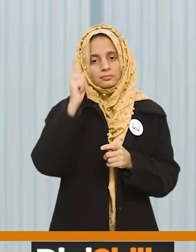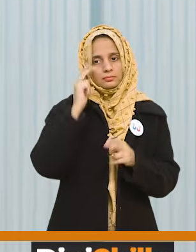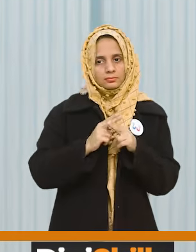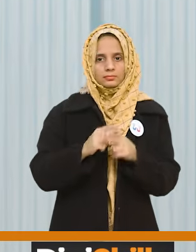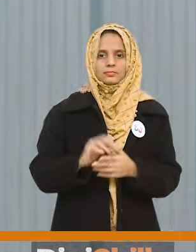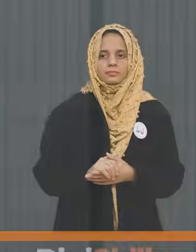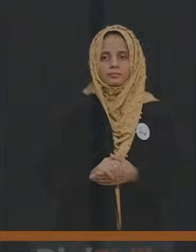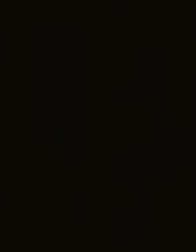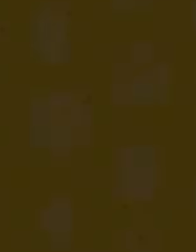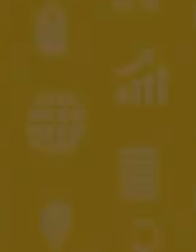Keep doing it.